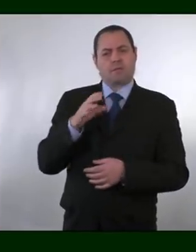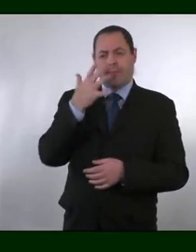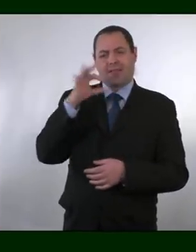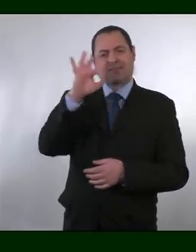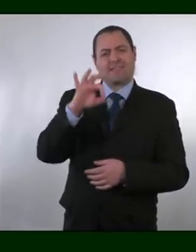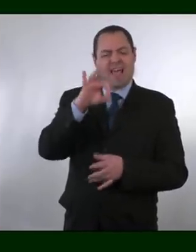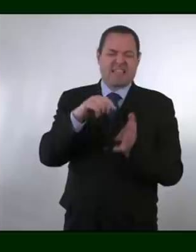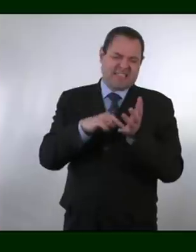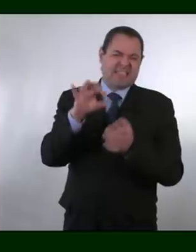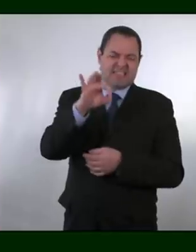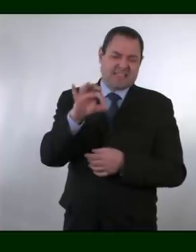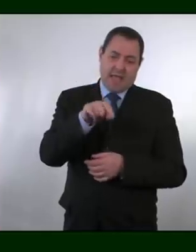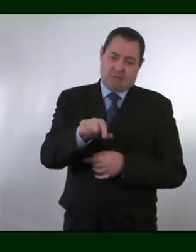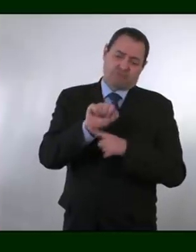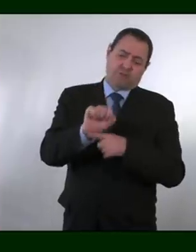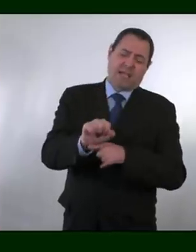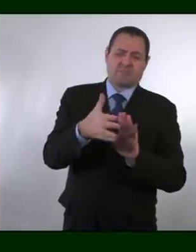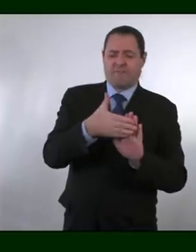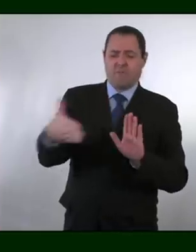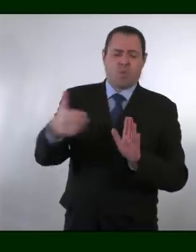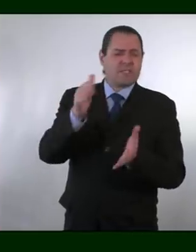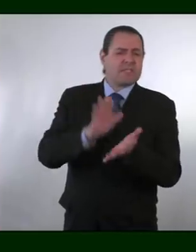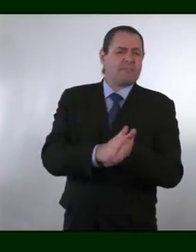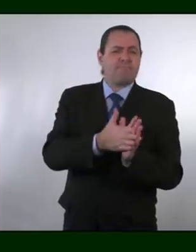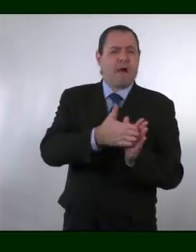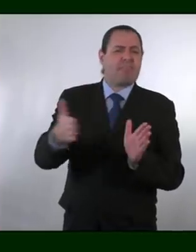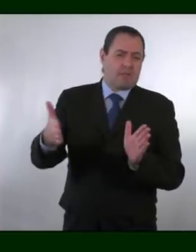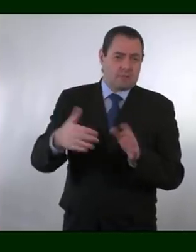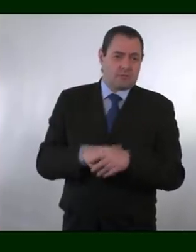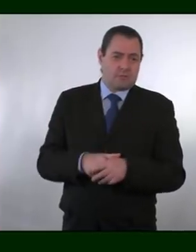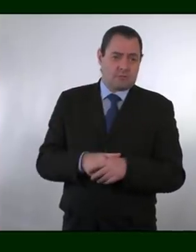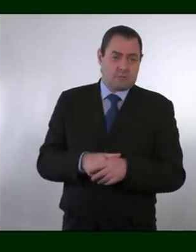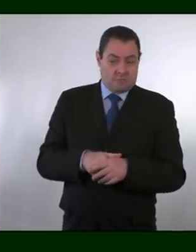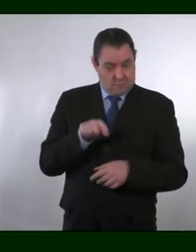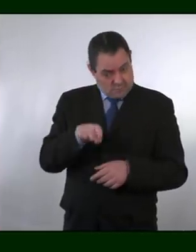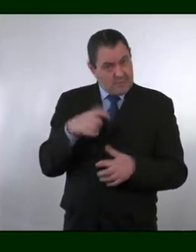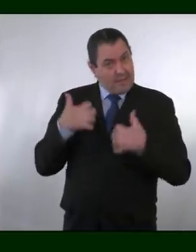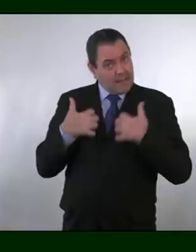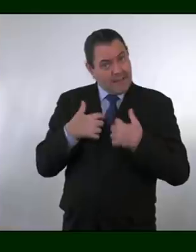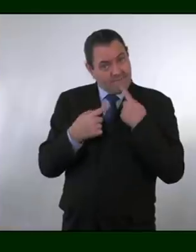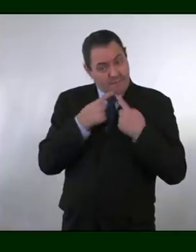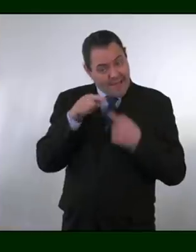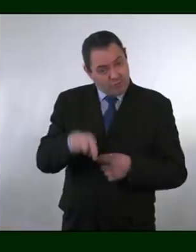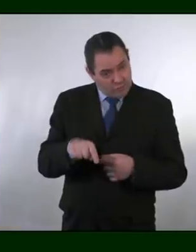for at least six months. In light of that, will my right hon. Friend follow the example of Sweden